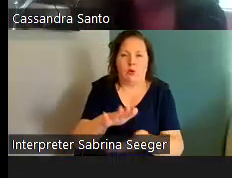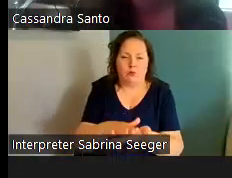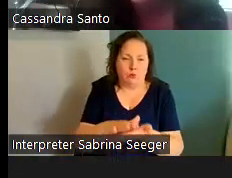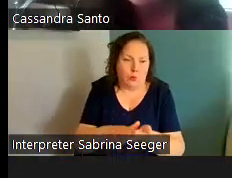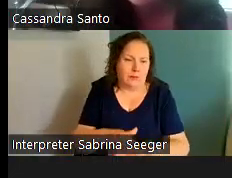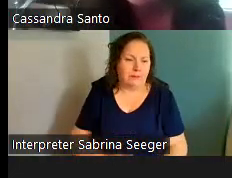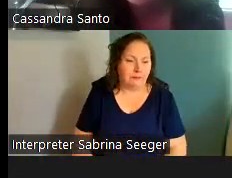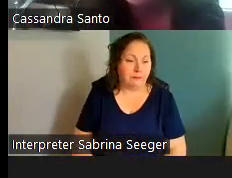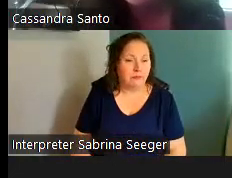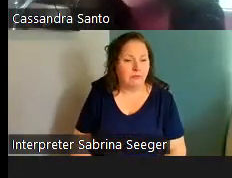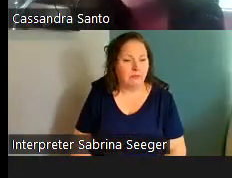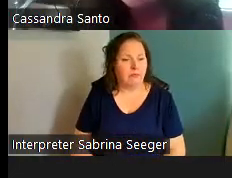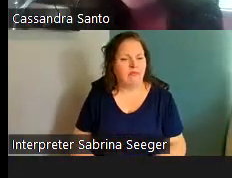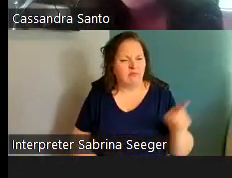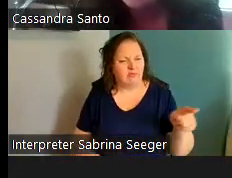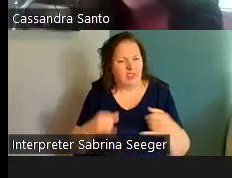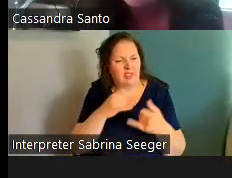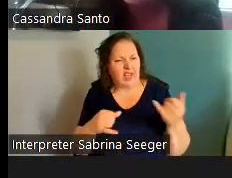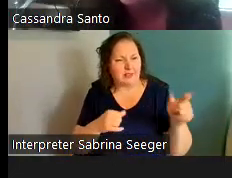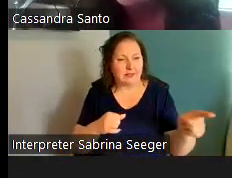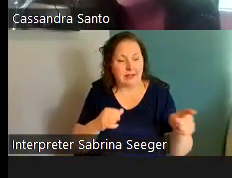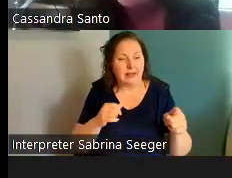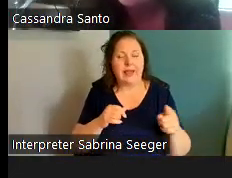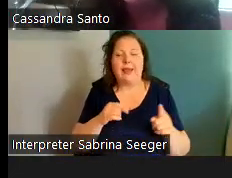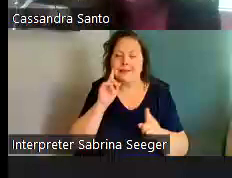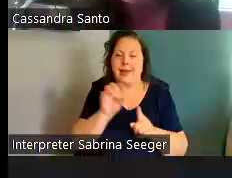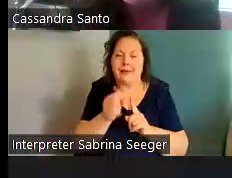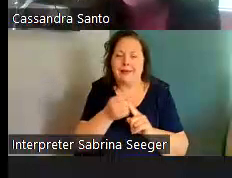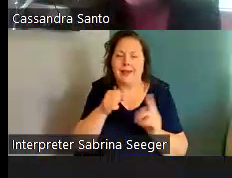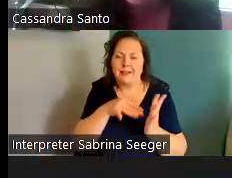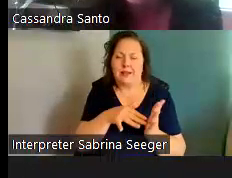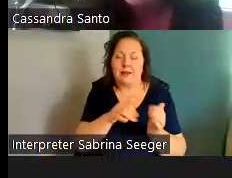The last resource here is a case study that was created that goes through eligibility for a